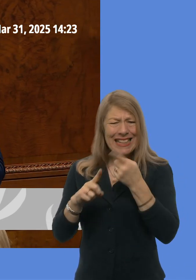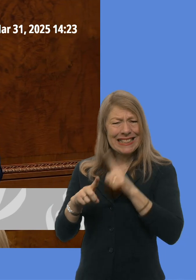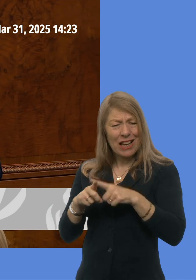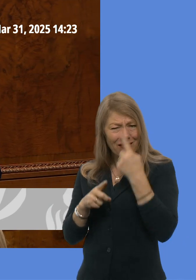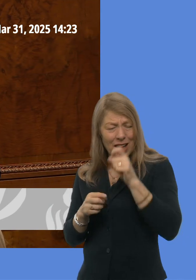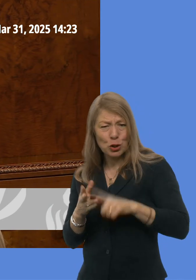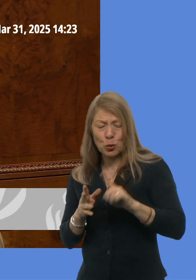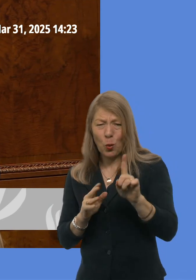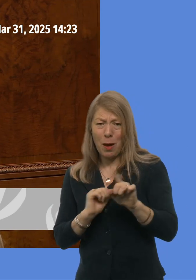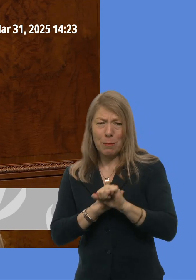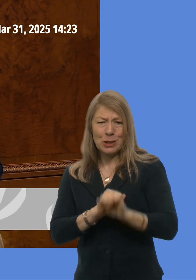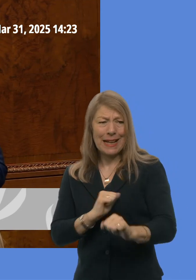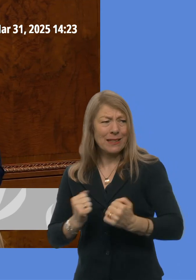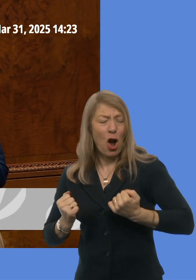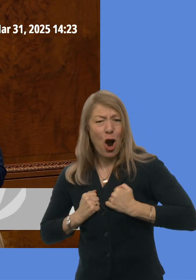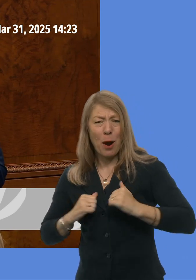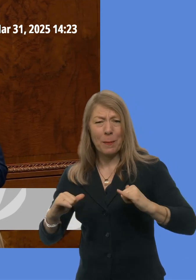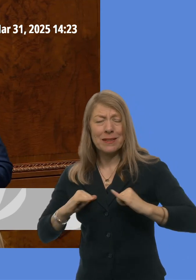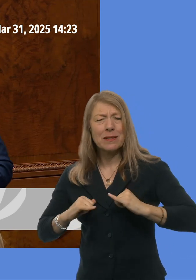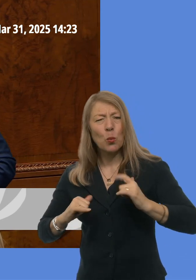manufacturing sector still has that base in the United States of America?